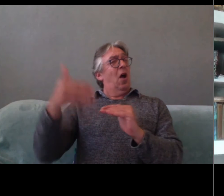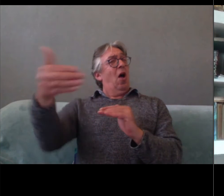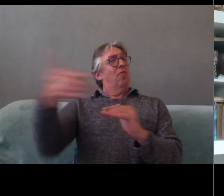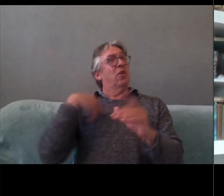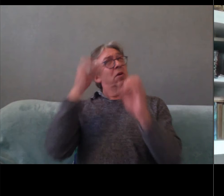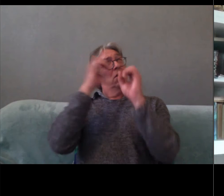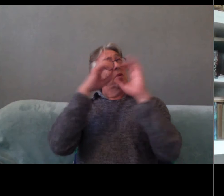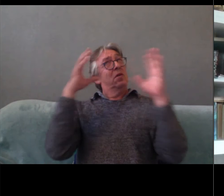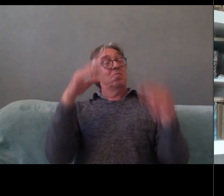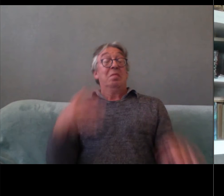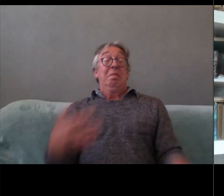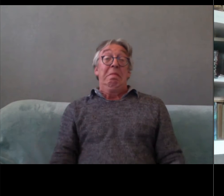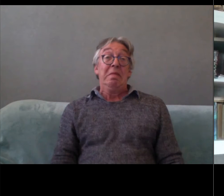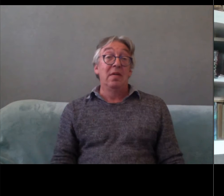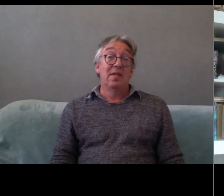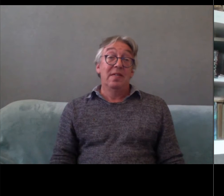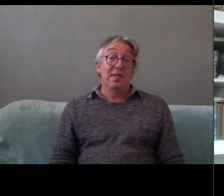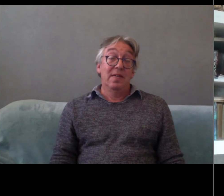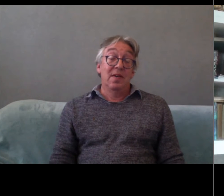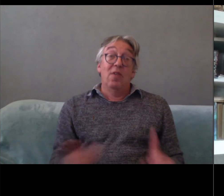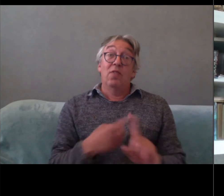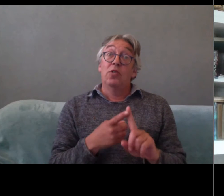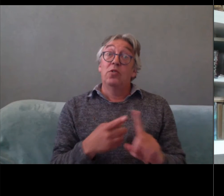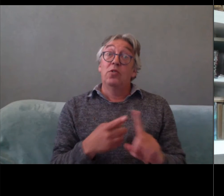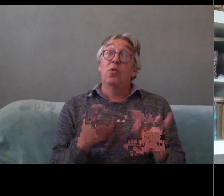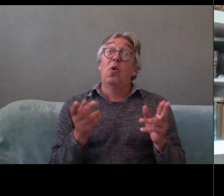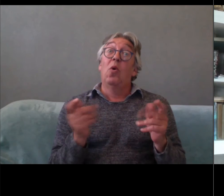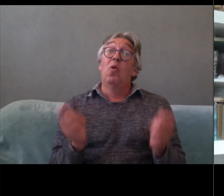I really hope so and everybody hopes so in Europe.